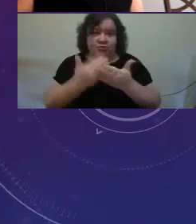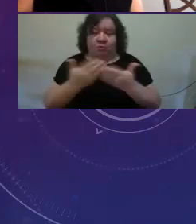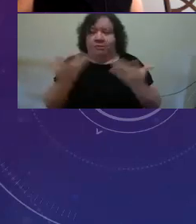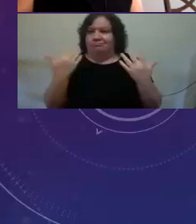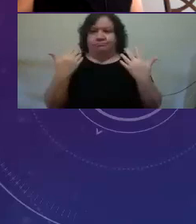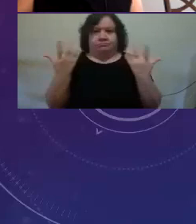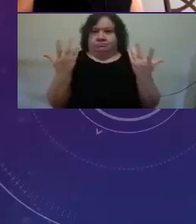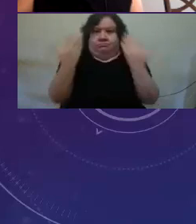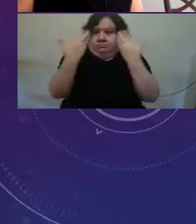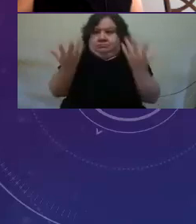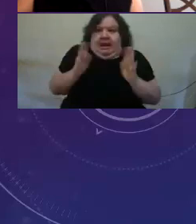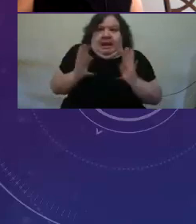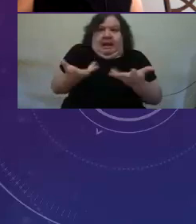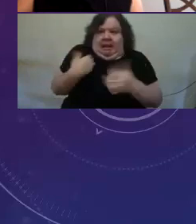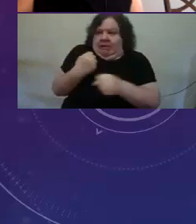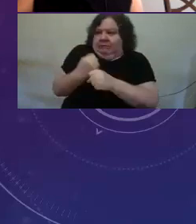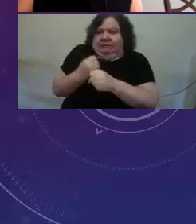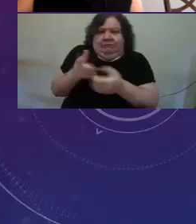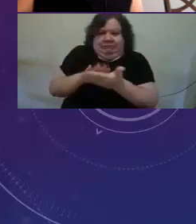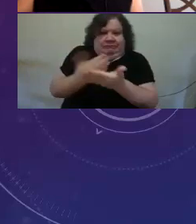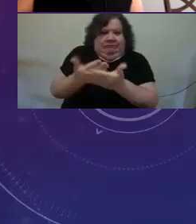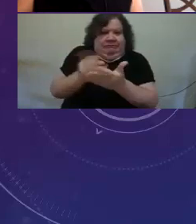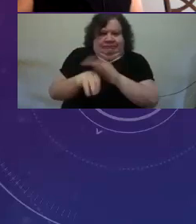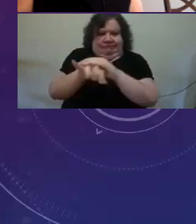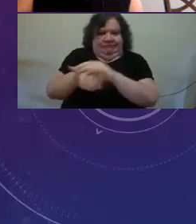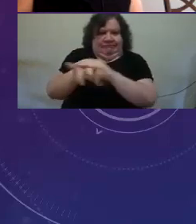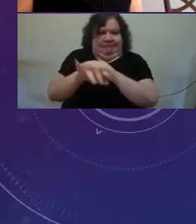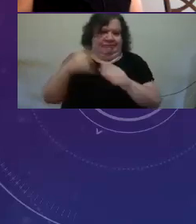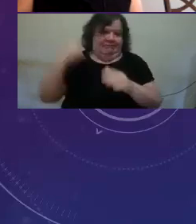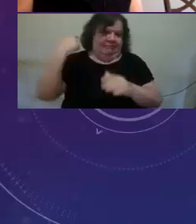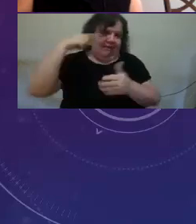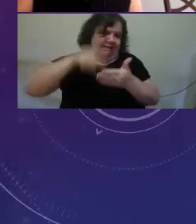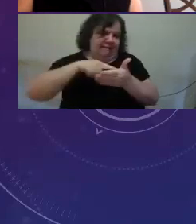doesn't require any additional training it's about practice trying to learn how